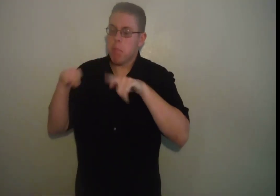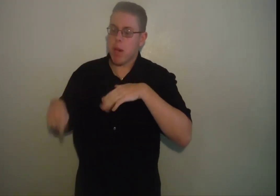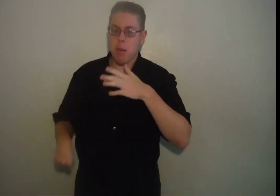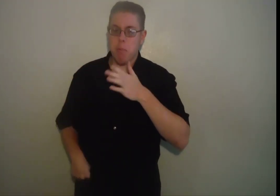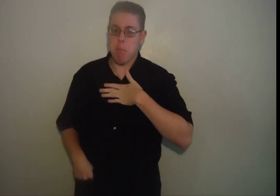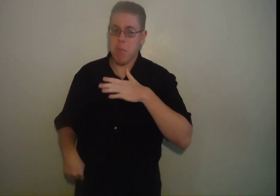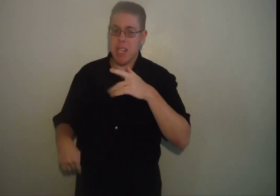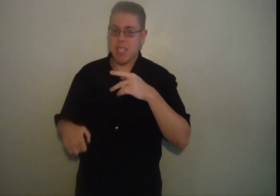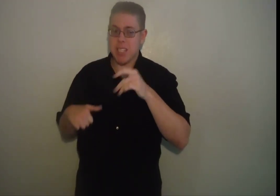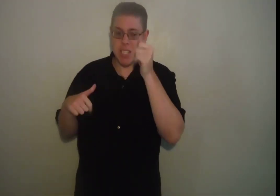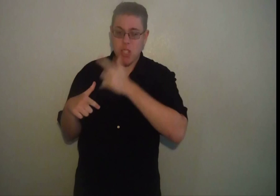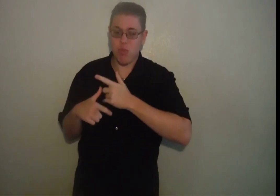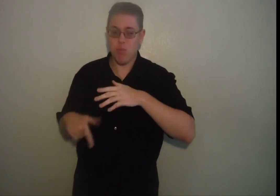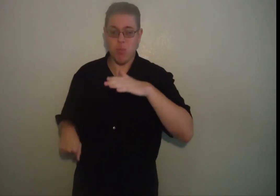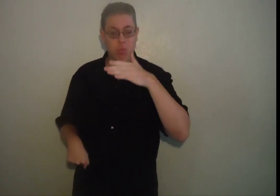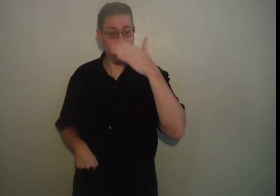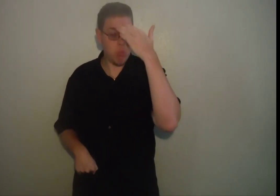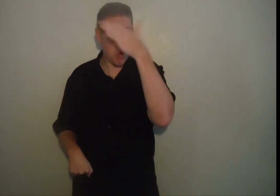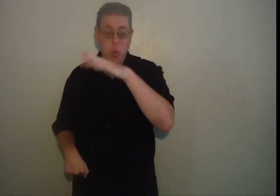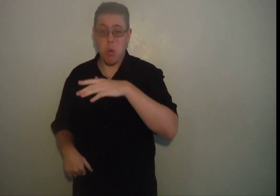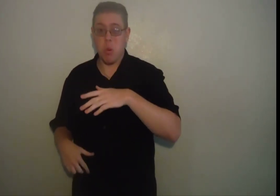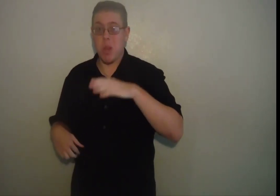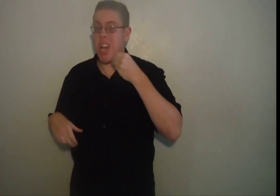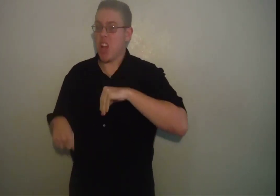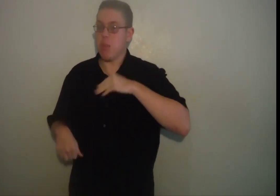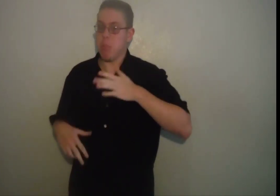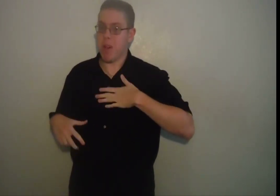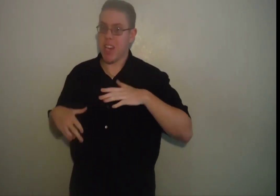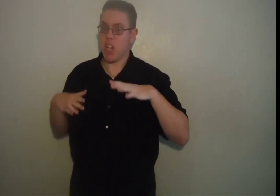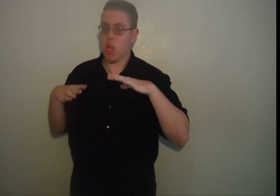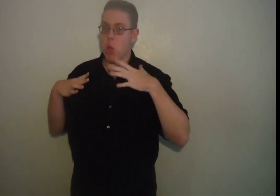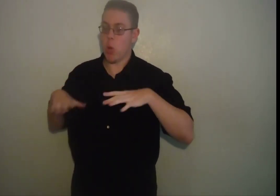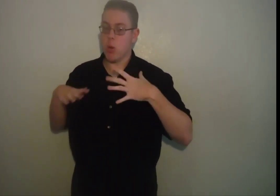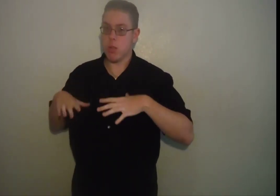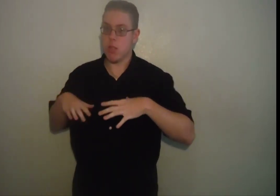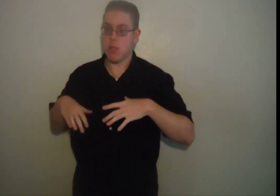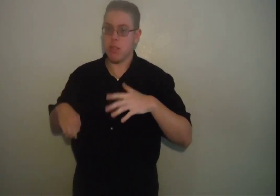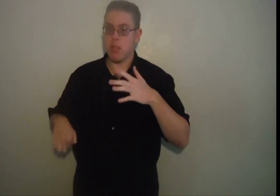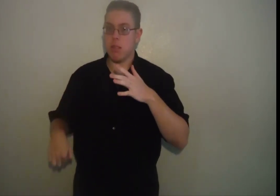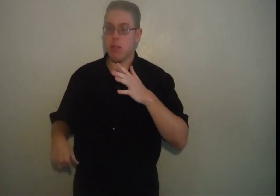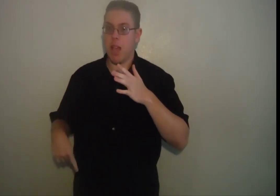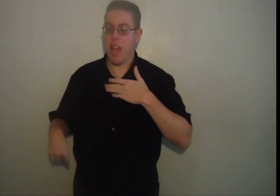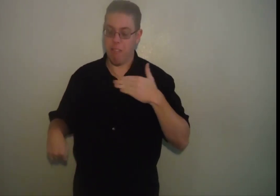She did not know that beneath my sweatsuit